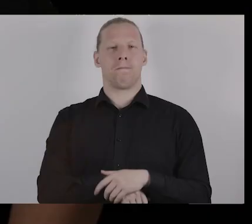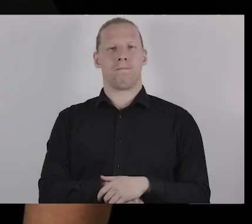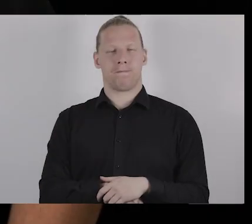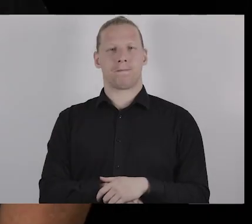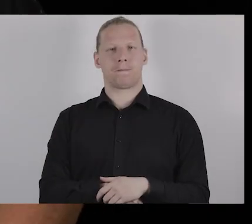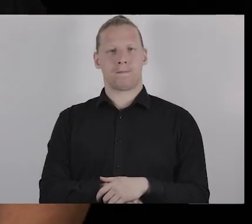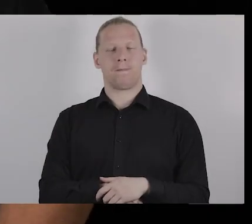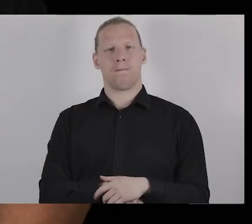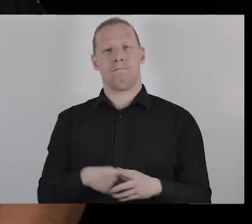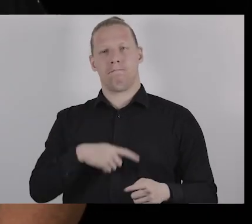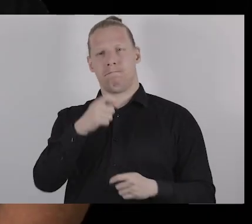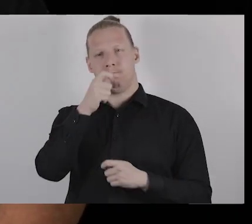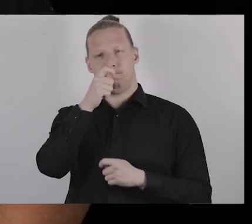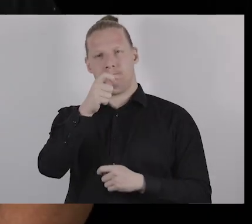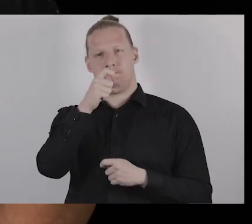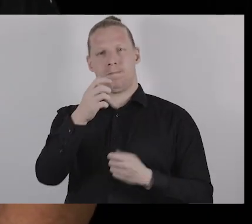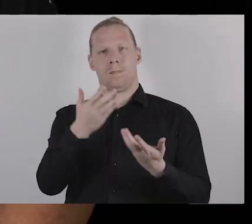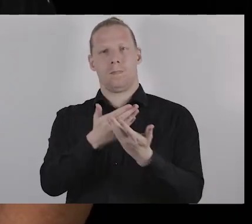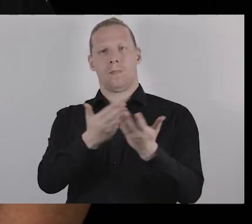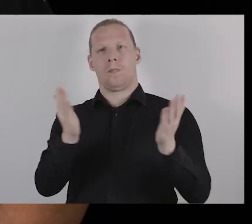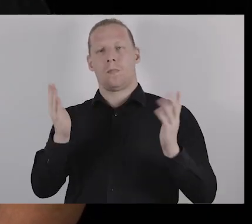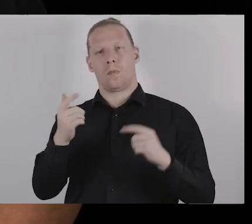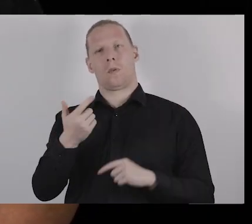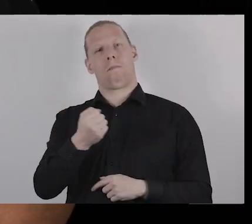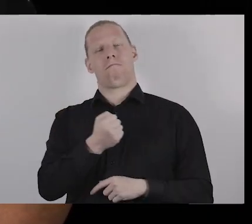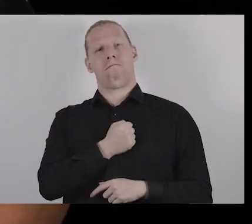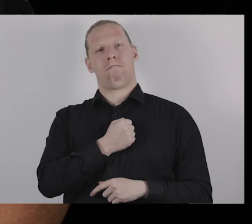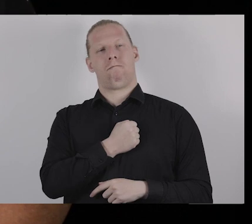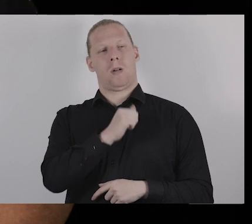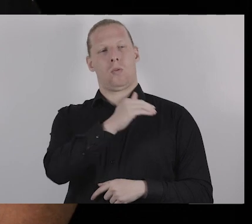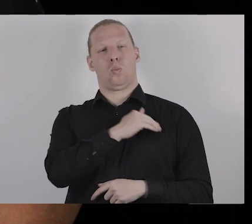IN TE RE MĀORI: I'd like to acknowledge you all,